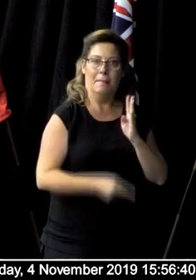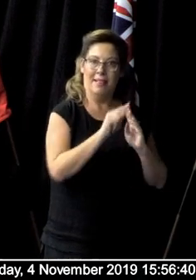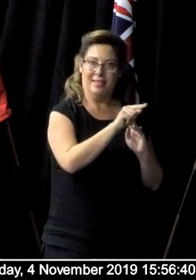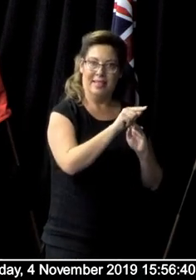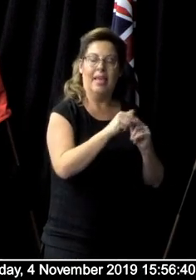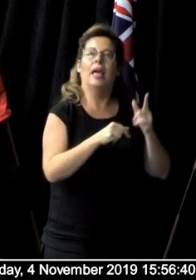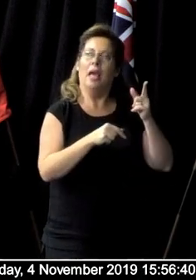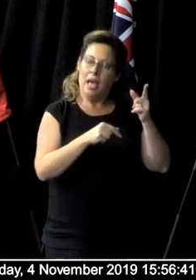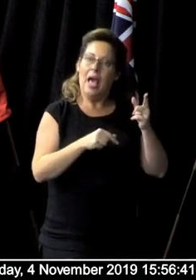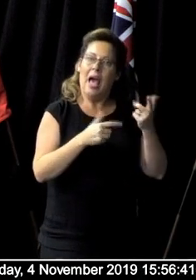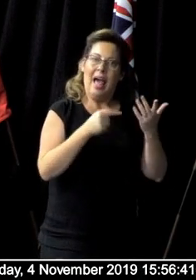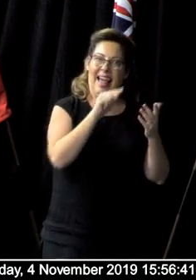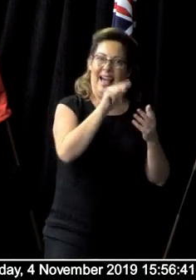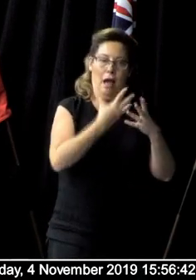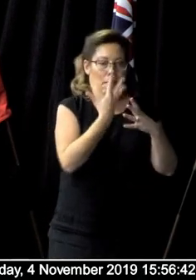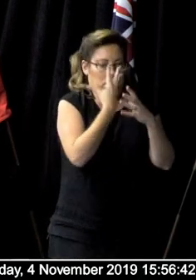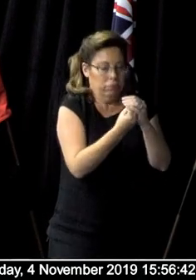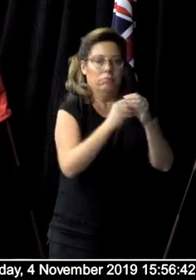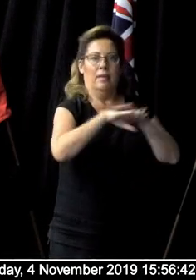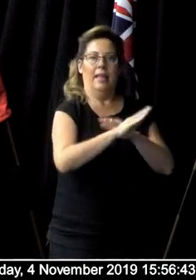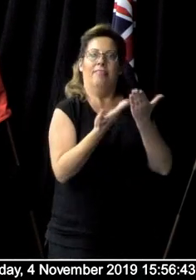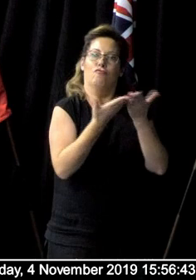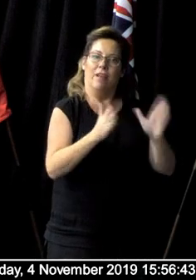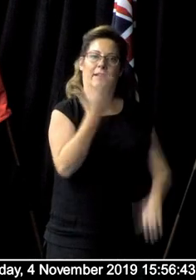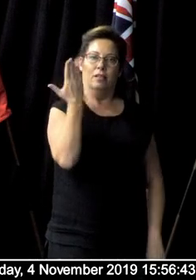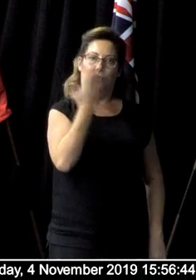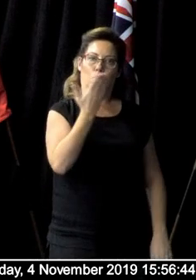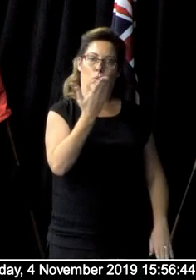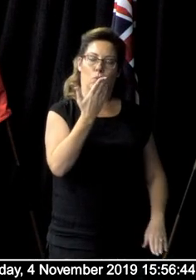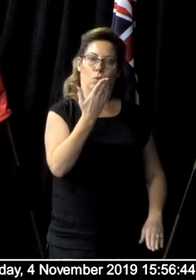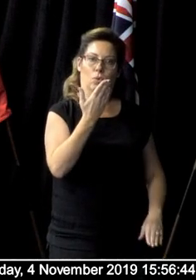the same supports in the regular school setting.